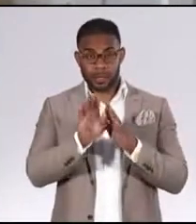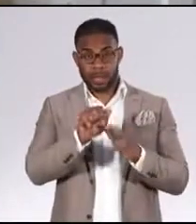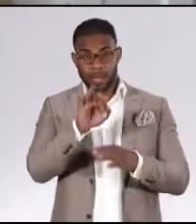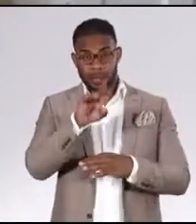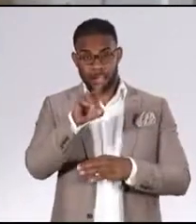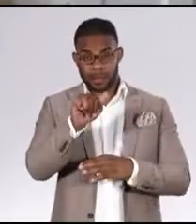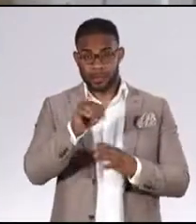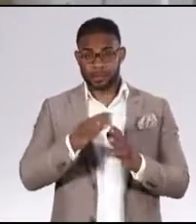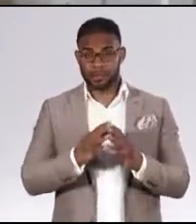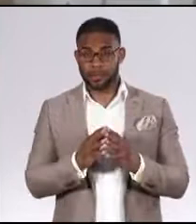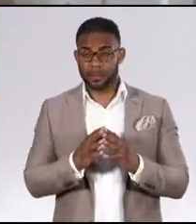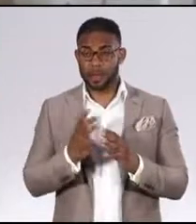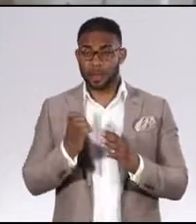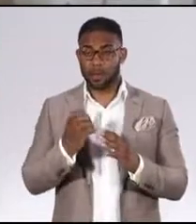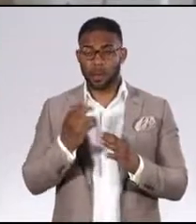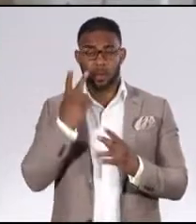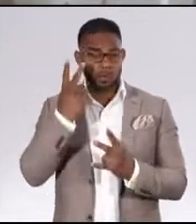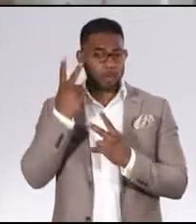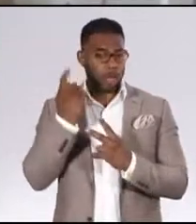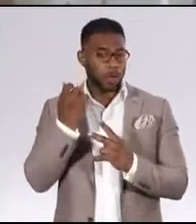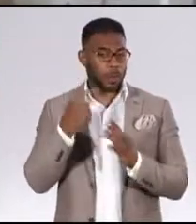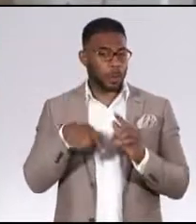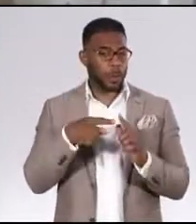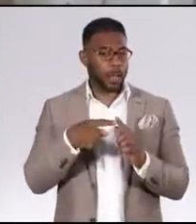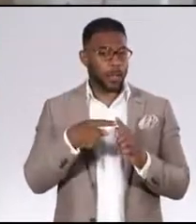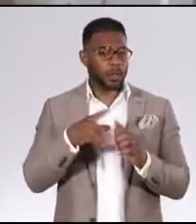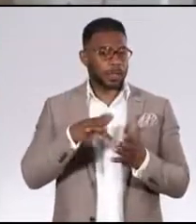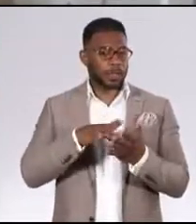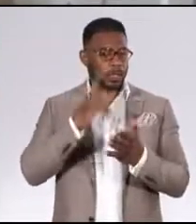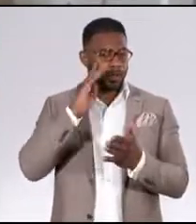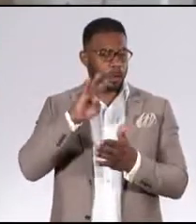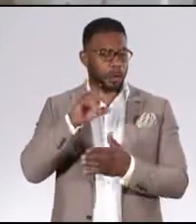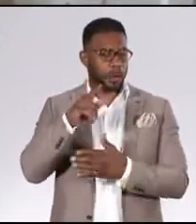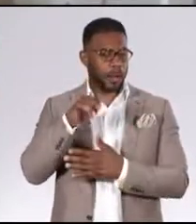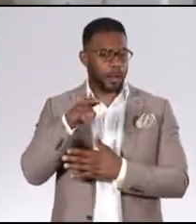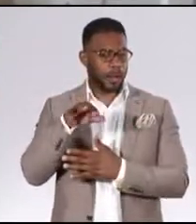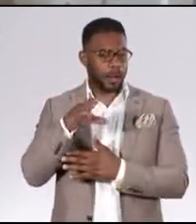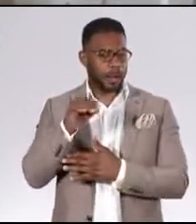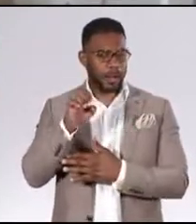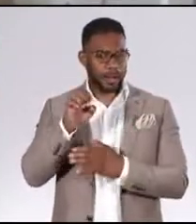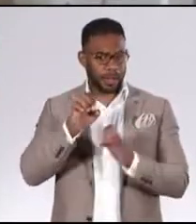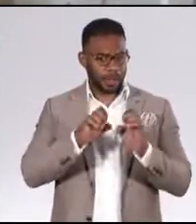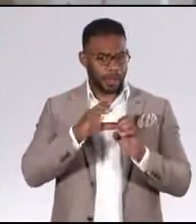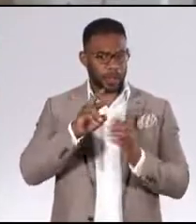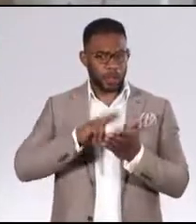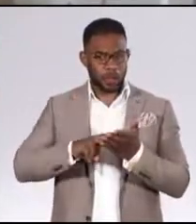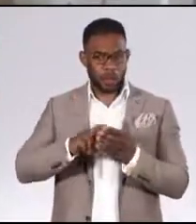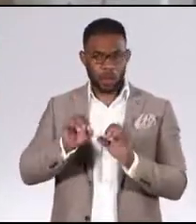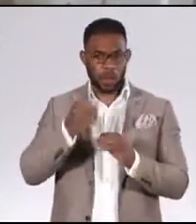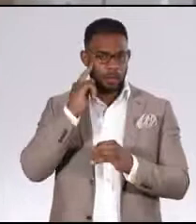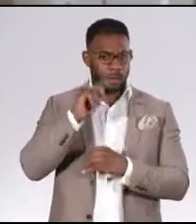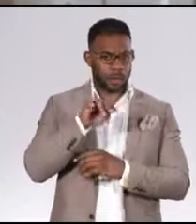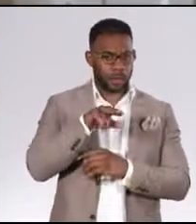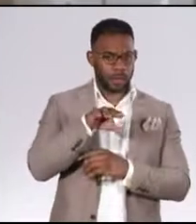I wanna reflect a little bit about the the center for biological evaluation and research and the office of tissues and advanced therapies.